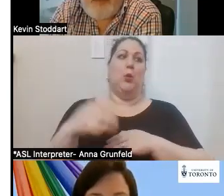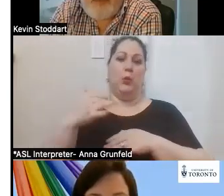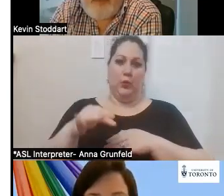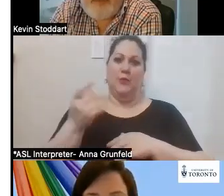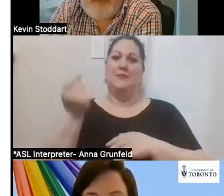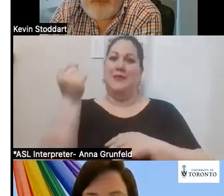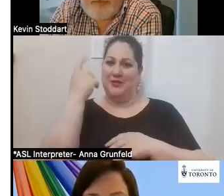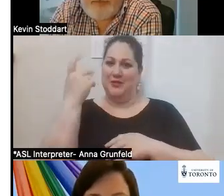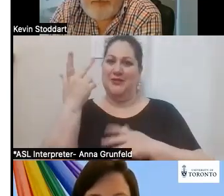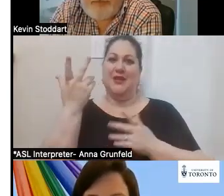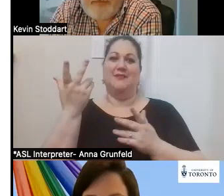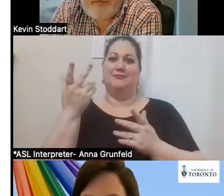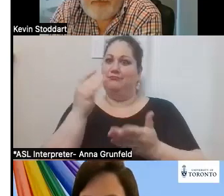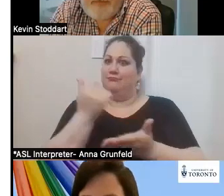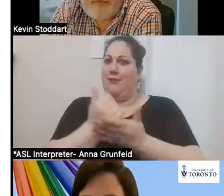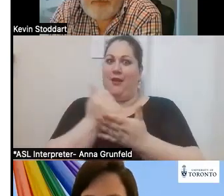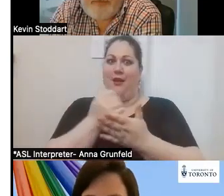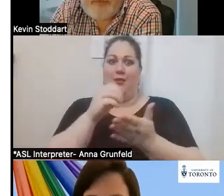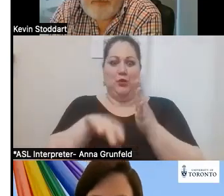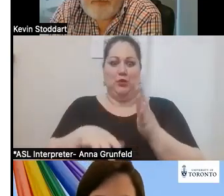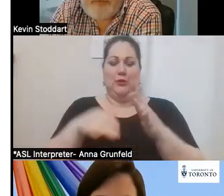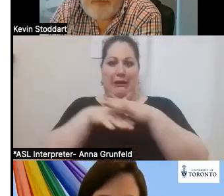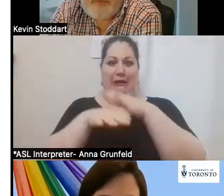So, just a couple more questions here.